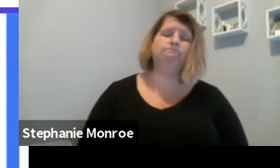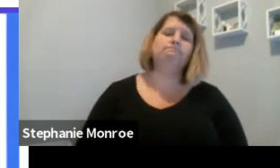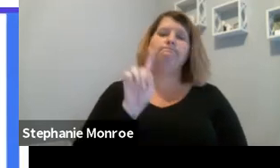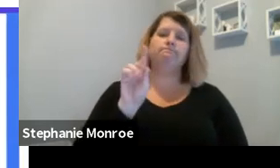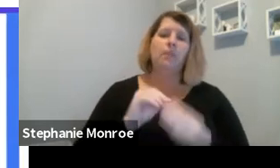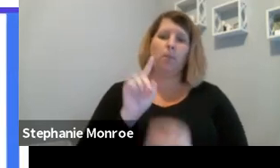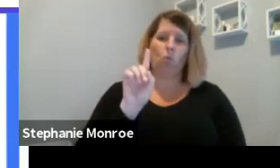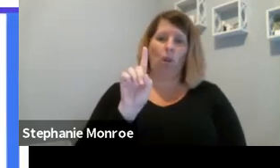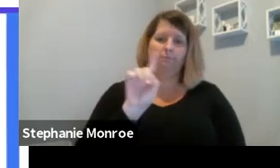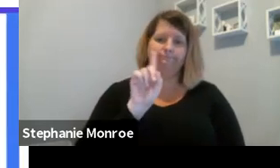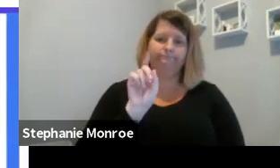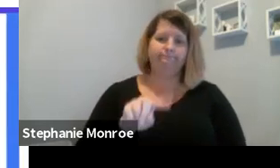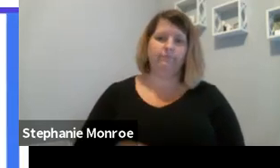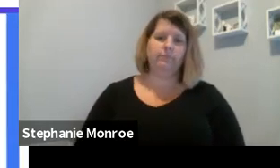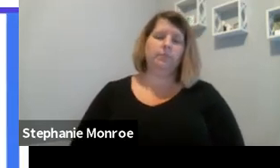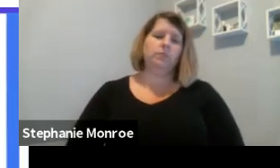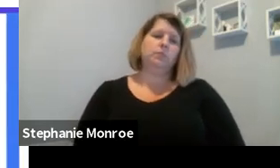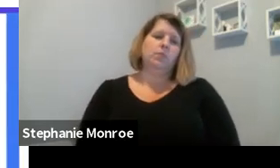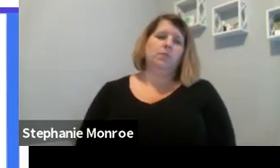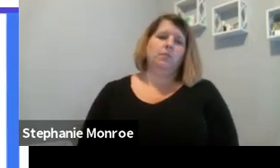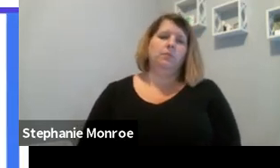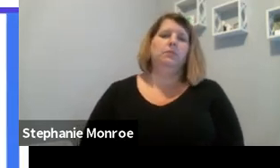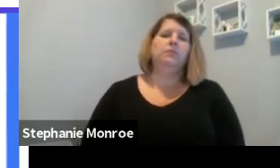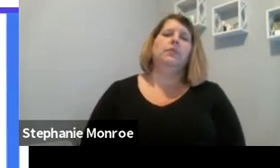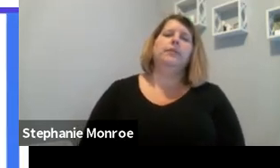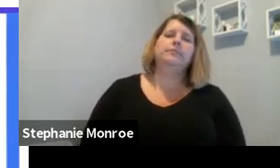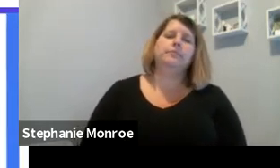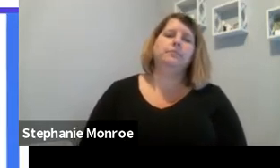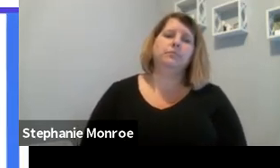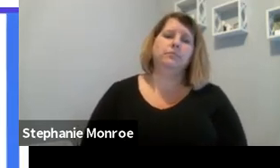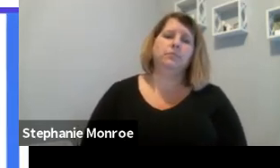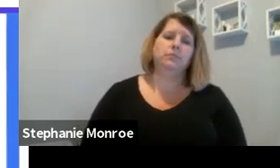Now we have arrived to question number one.